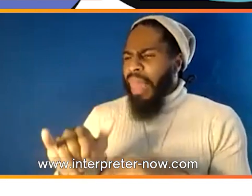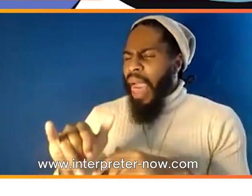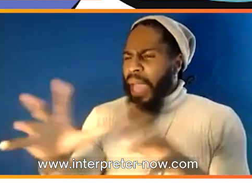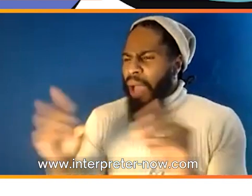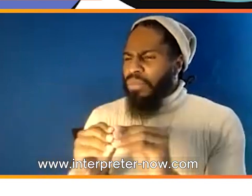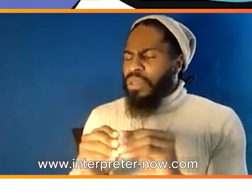the bus.